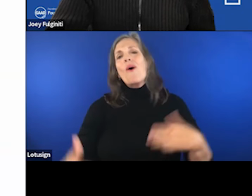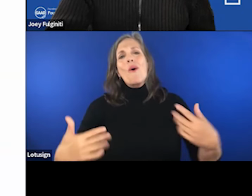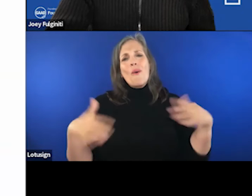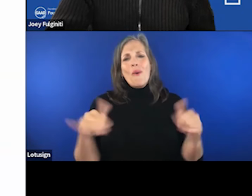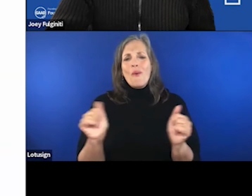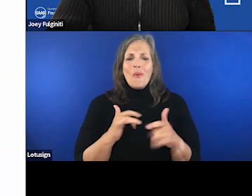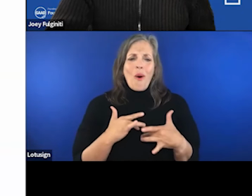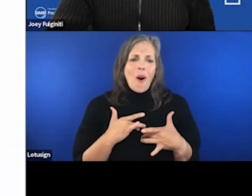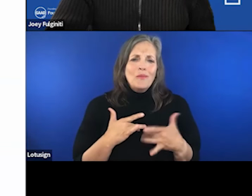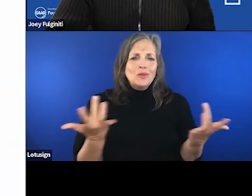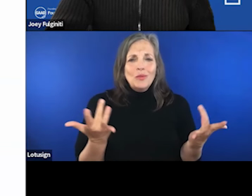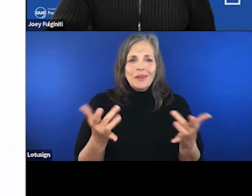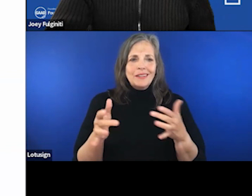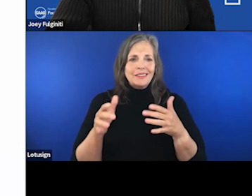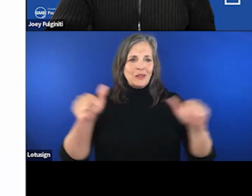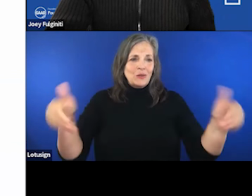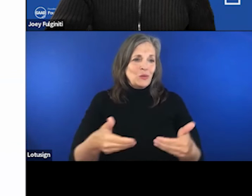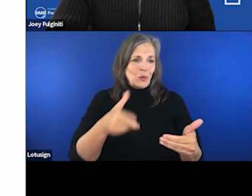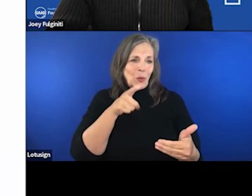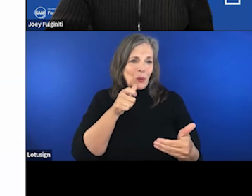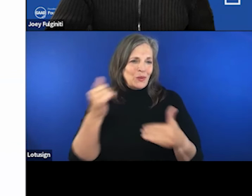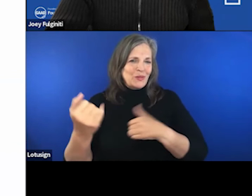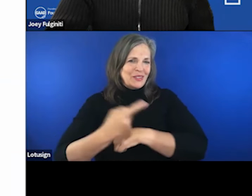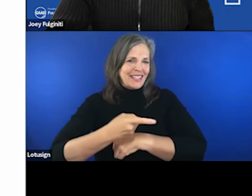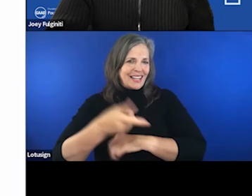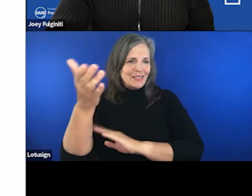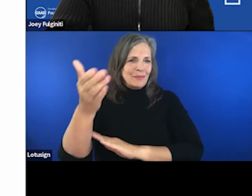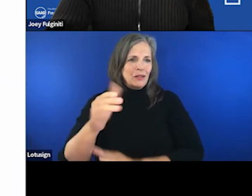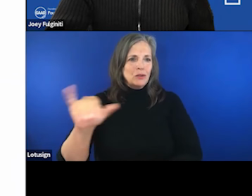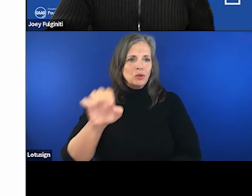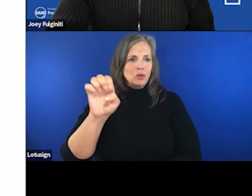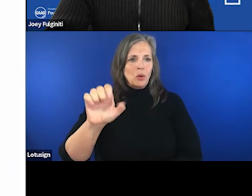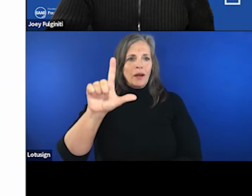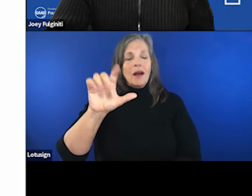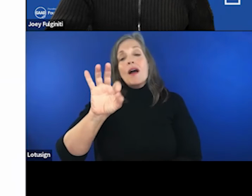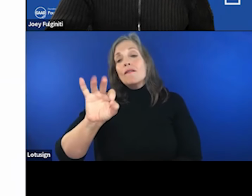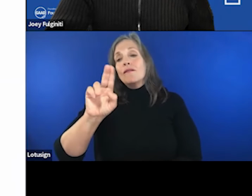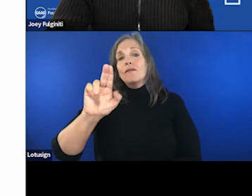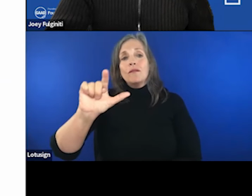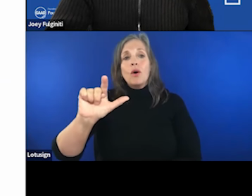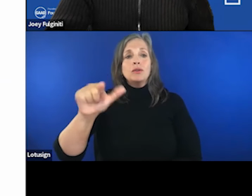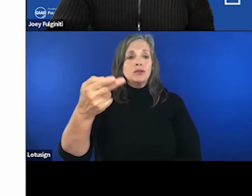introduce today's speaker Joey Fulginiti but first and foremost